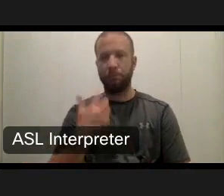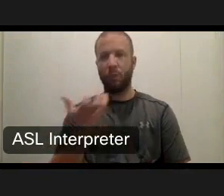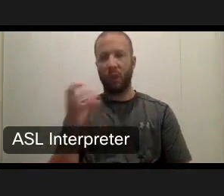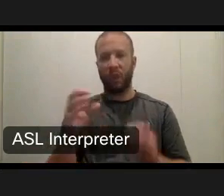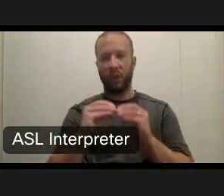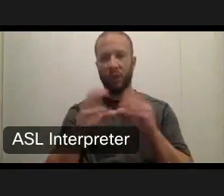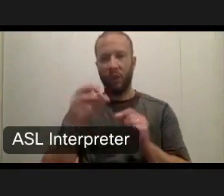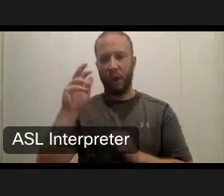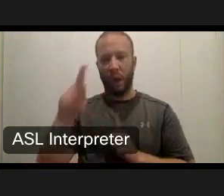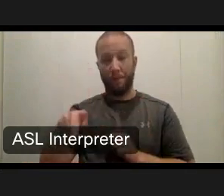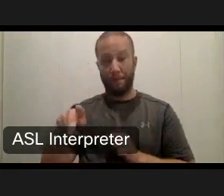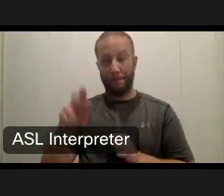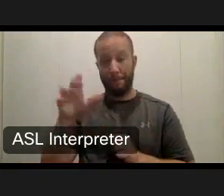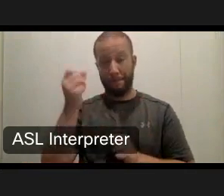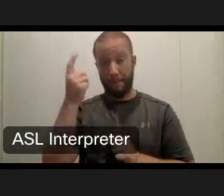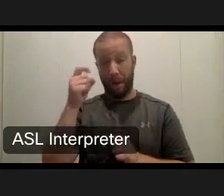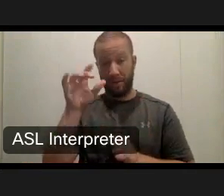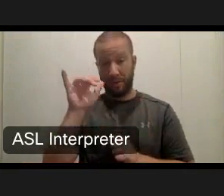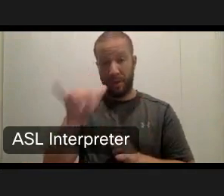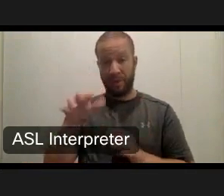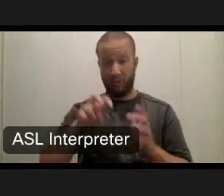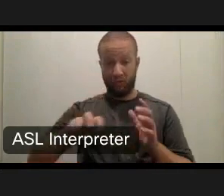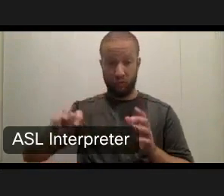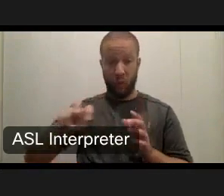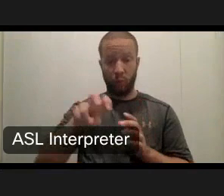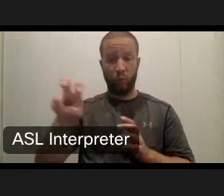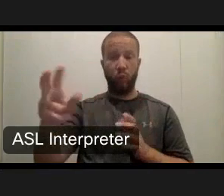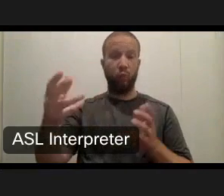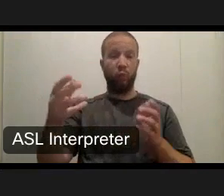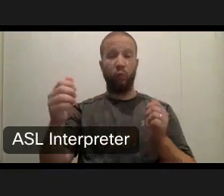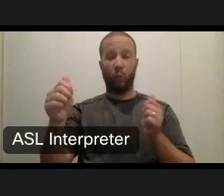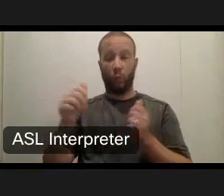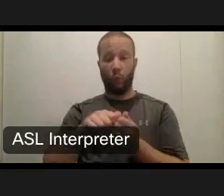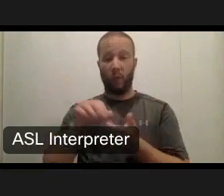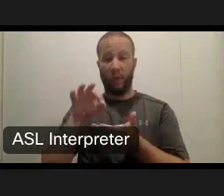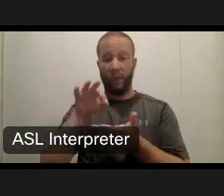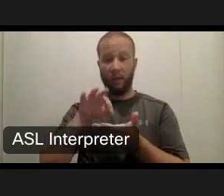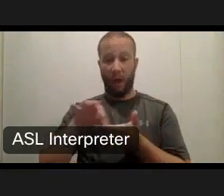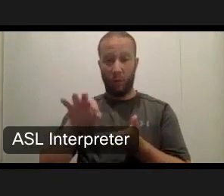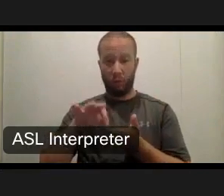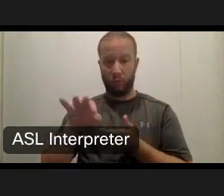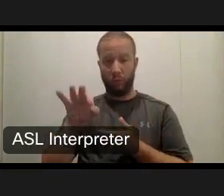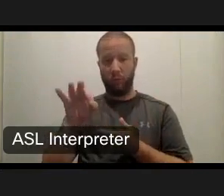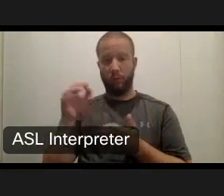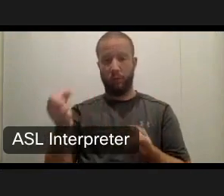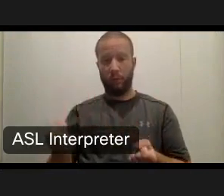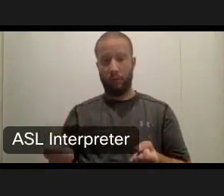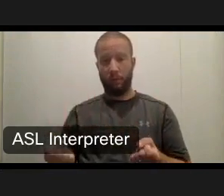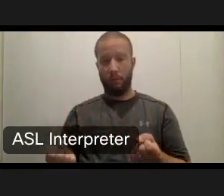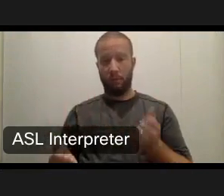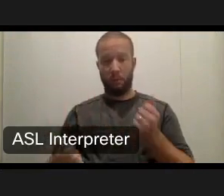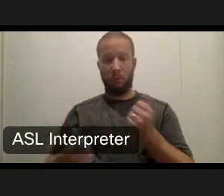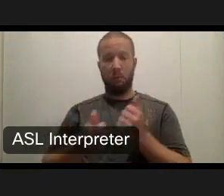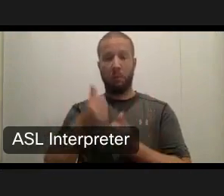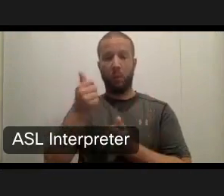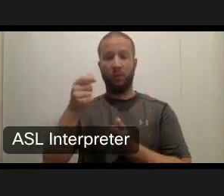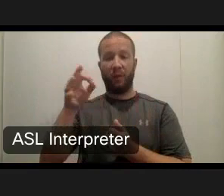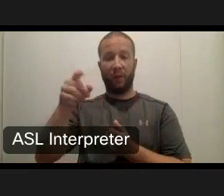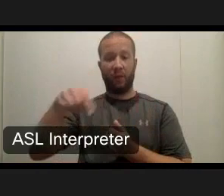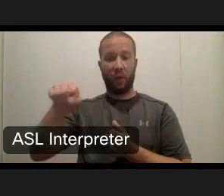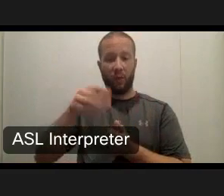um riding the routes as well as doing counts at a lot of this stops the counts allow us to